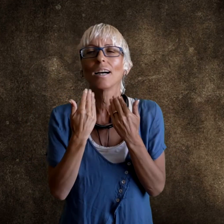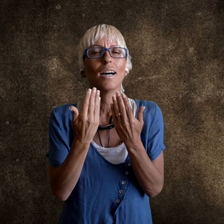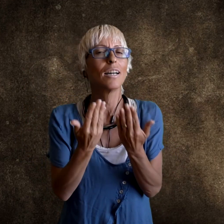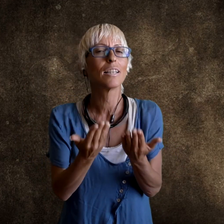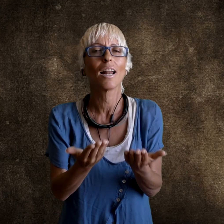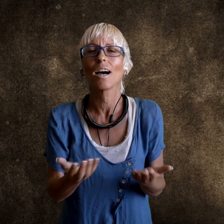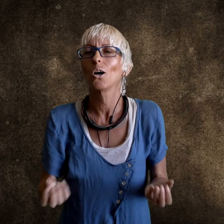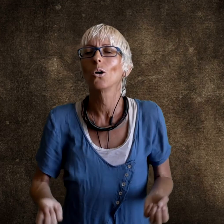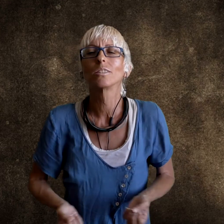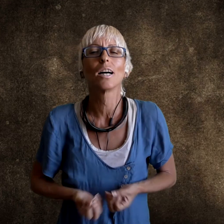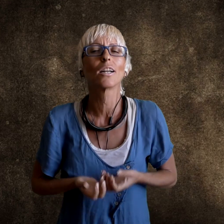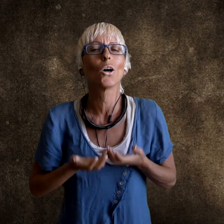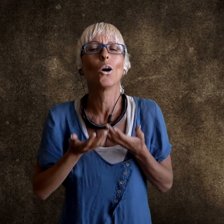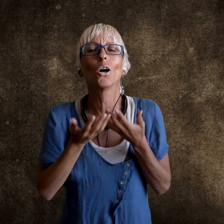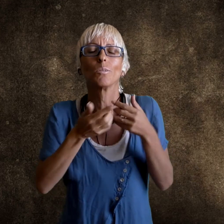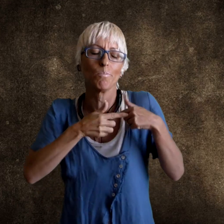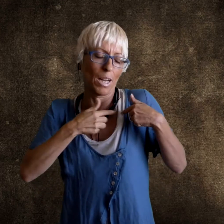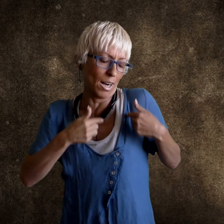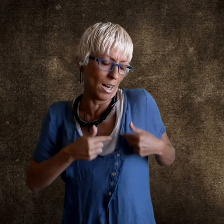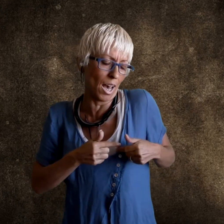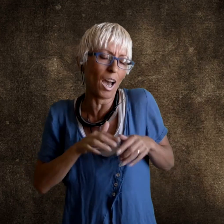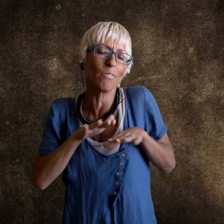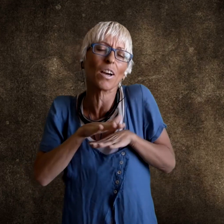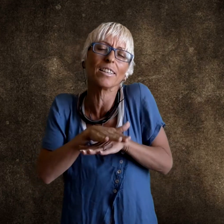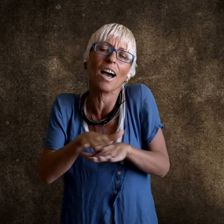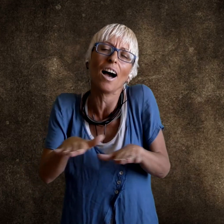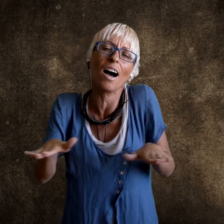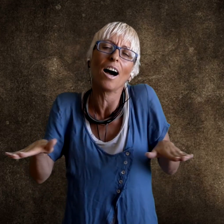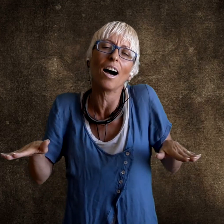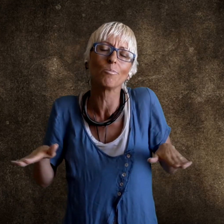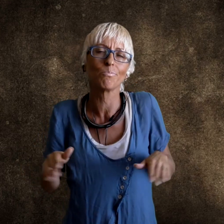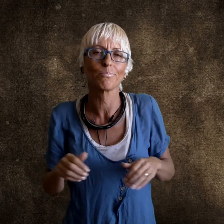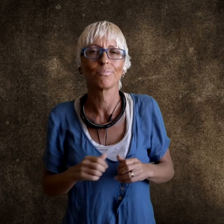i'll give you treasures from beneath the sea